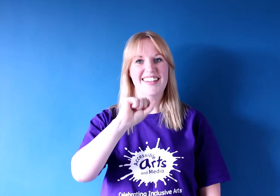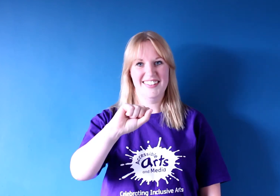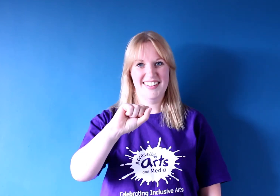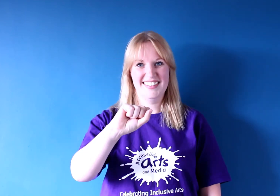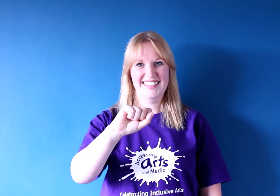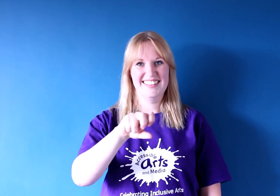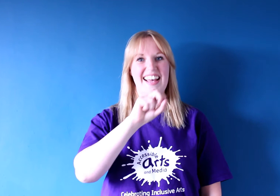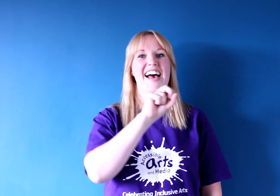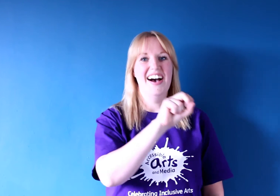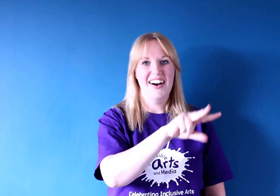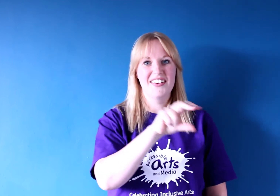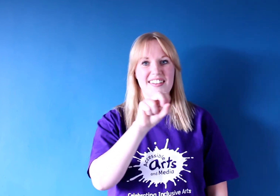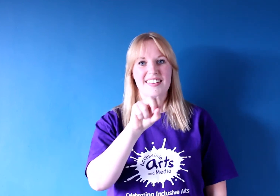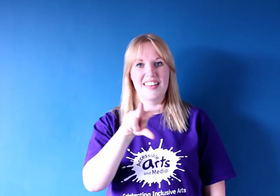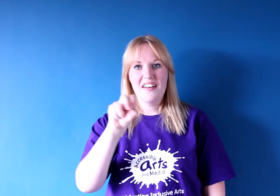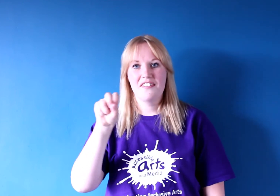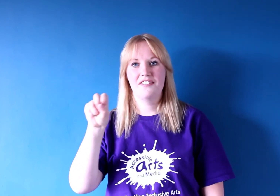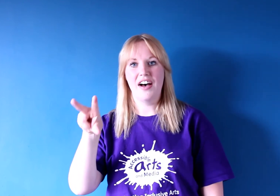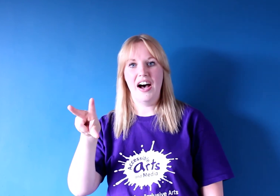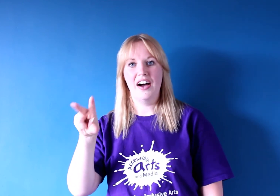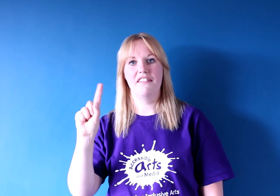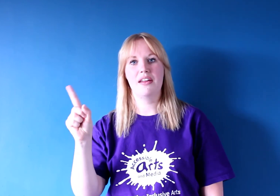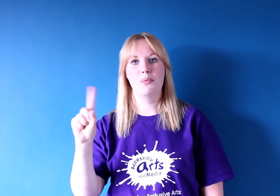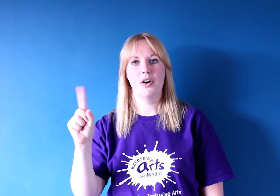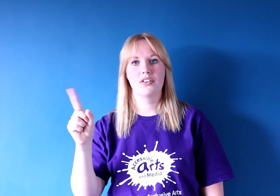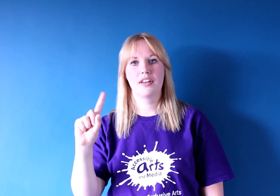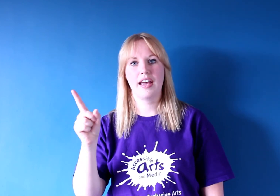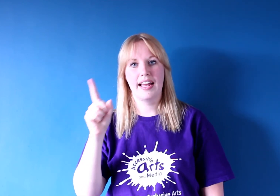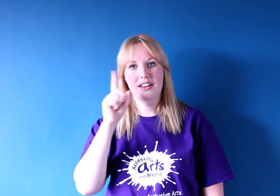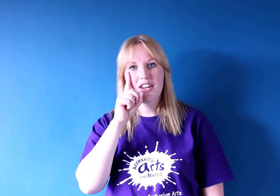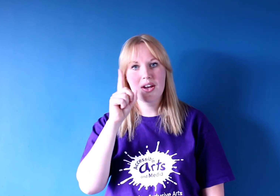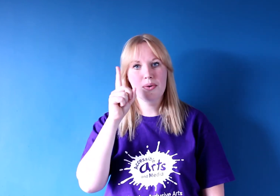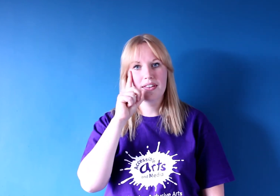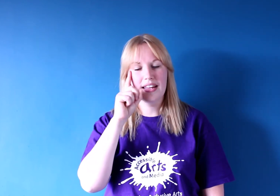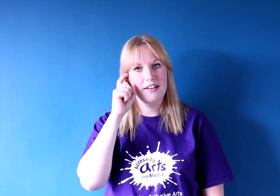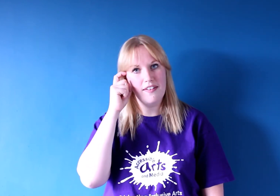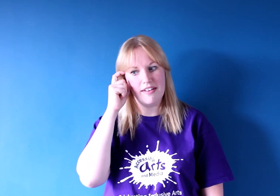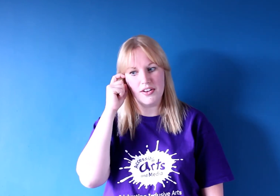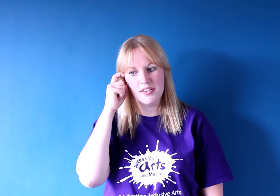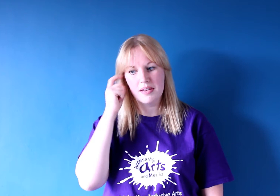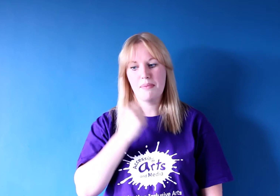Your turn. On safari, what can you see? Very good,